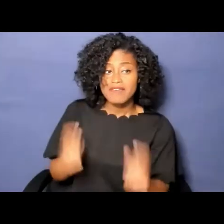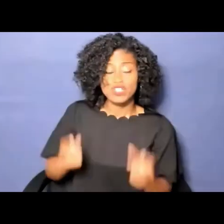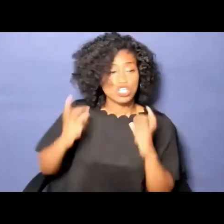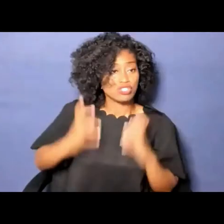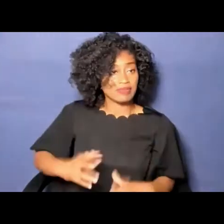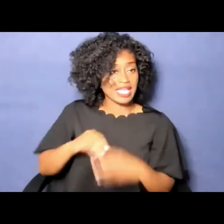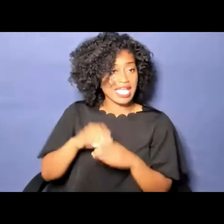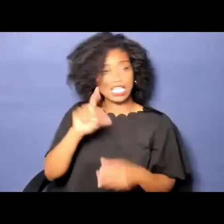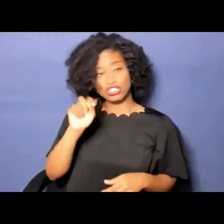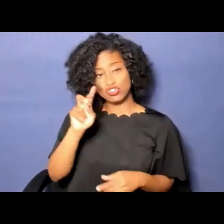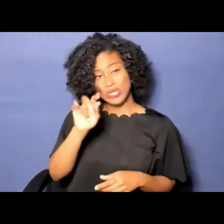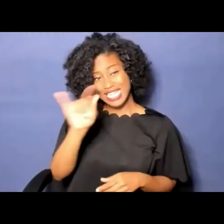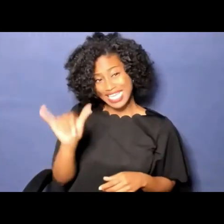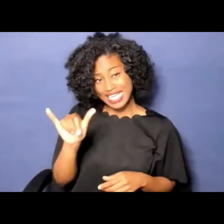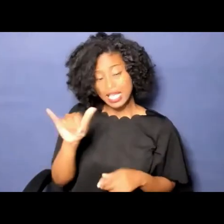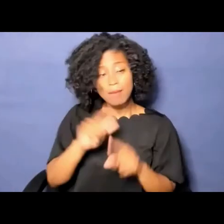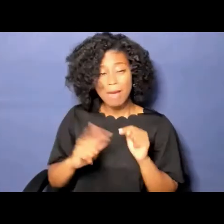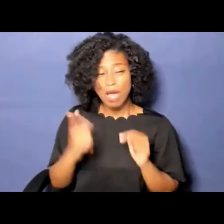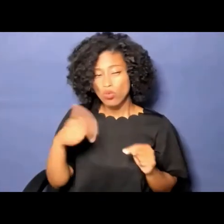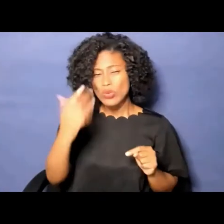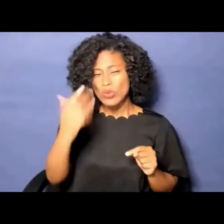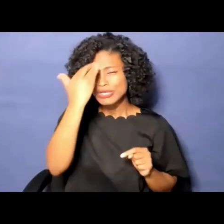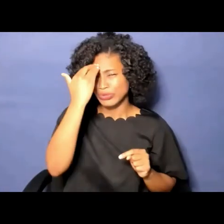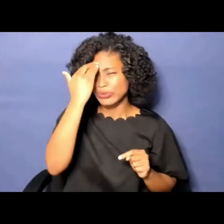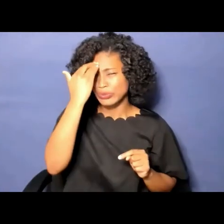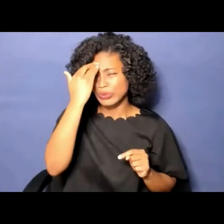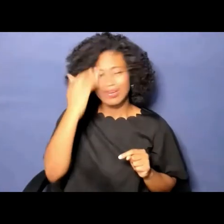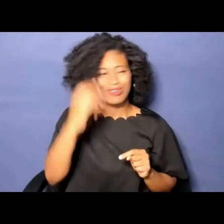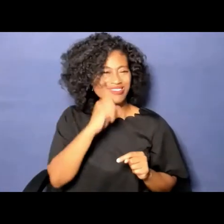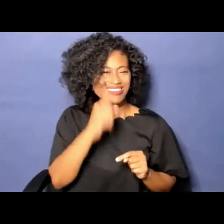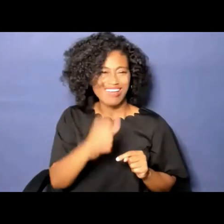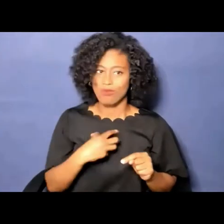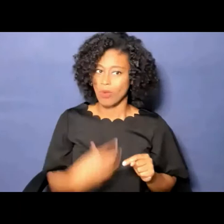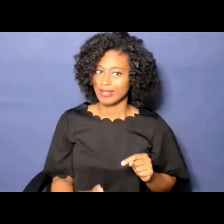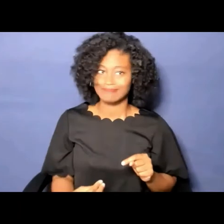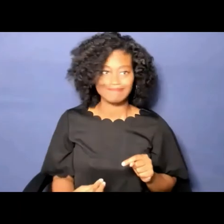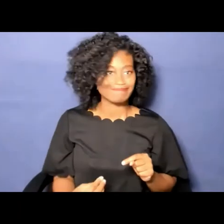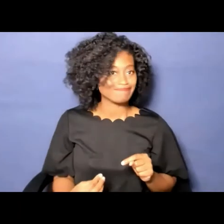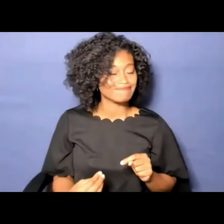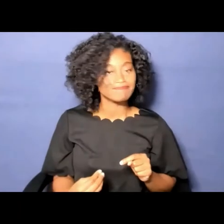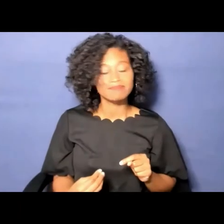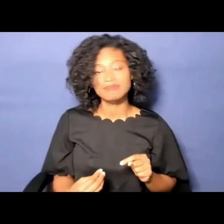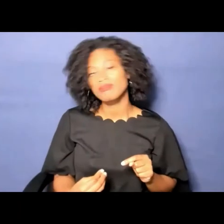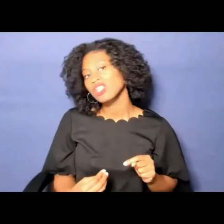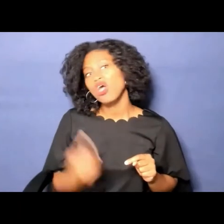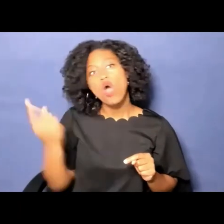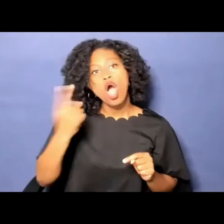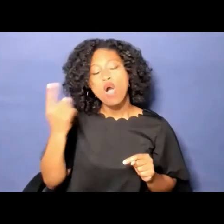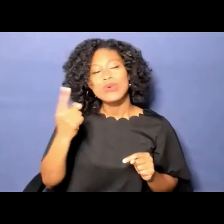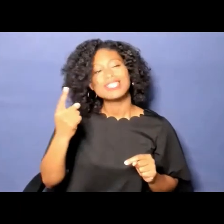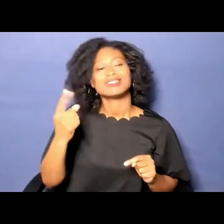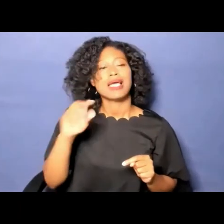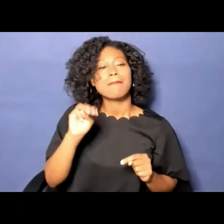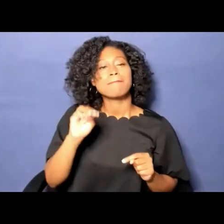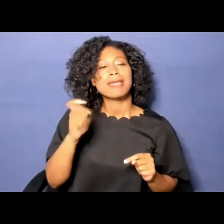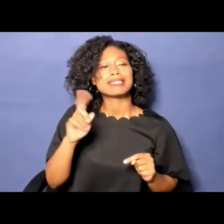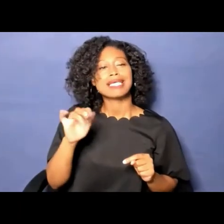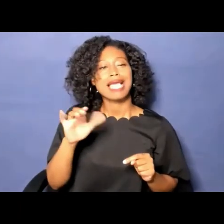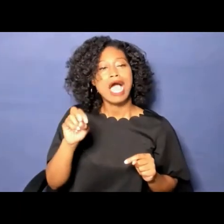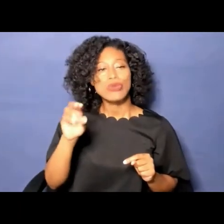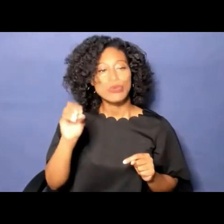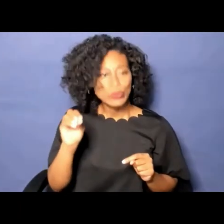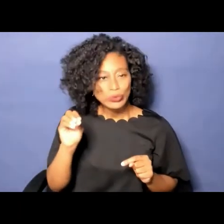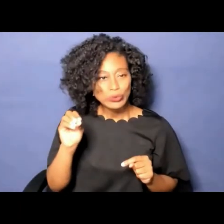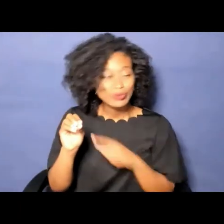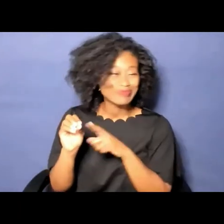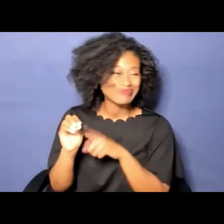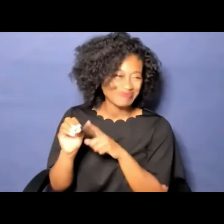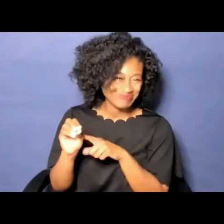we are also fully aware that we were not white. We were always Mexicanos. Even today, two thirds of